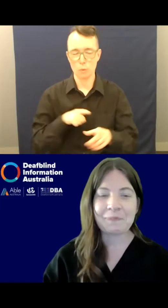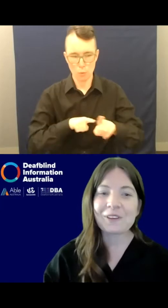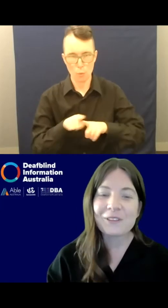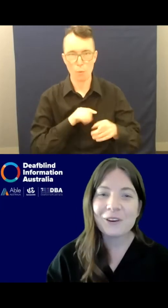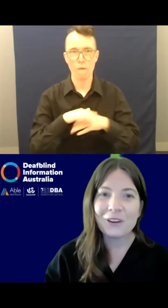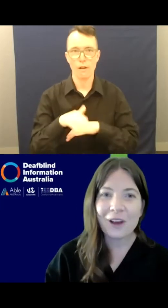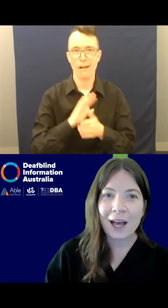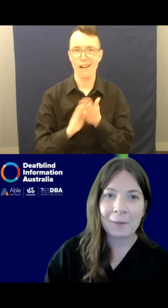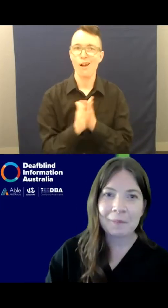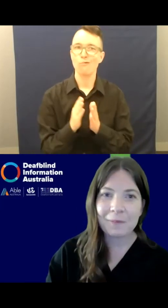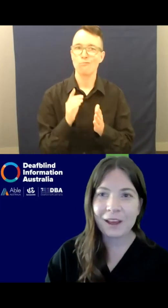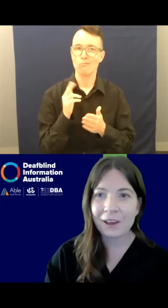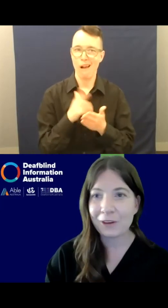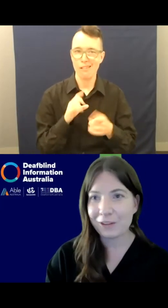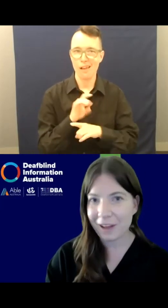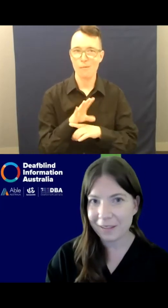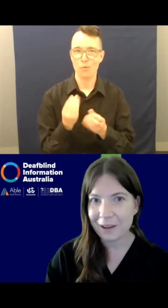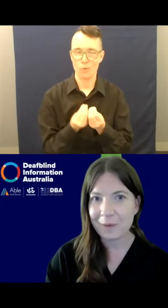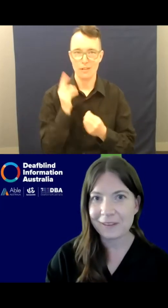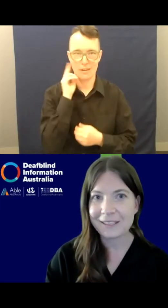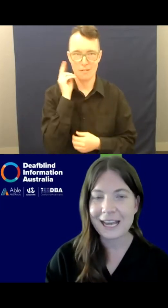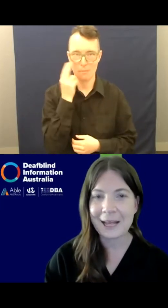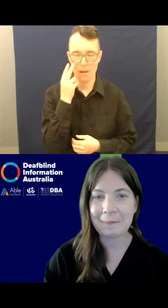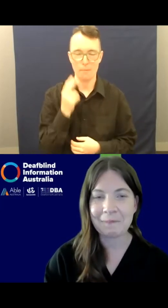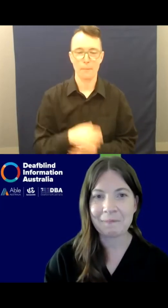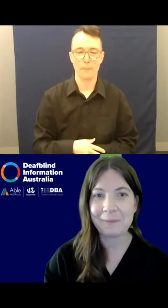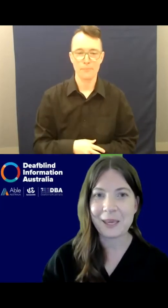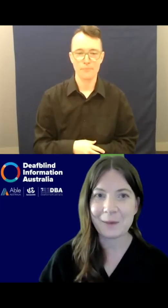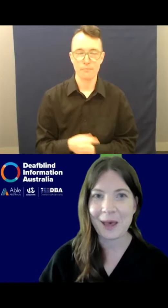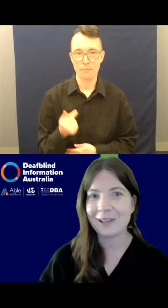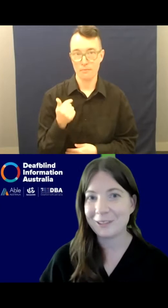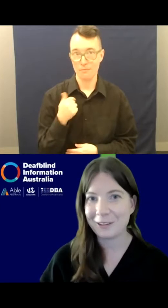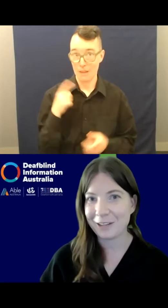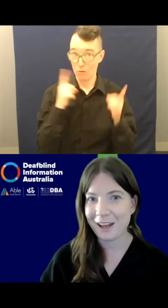So I'm a creative arts therapist speaking about Creative Arts